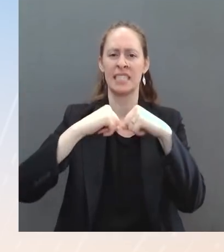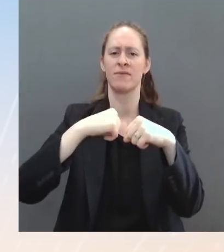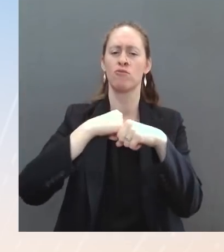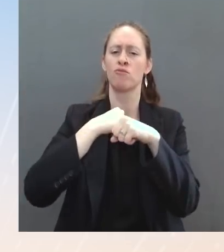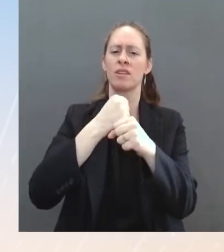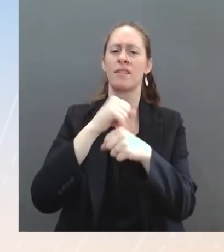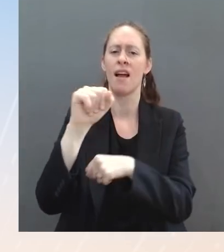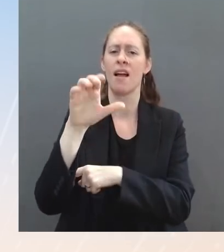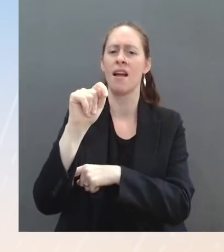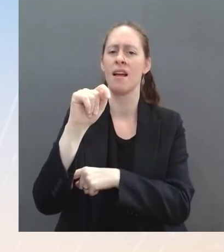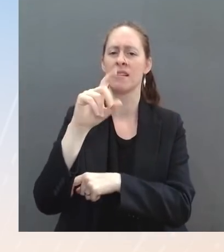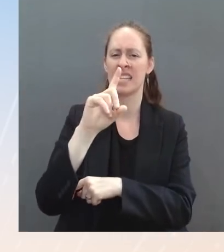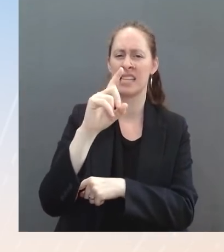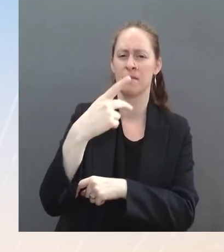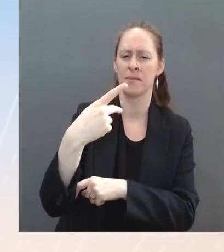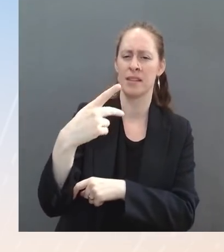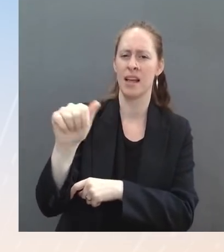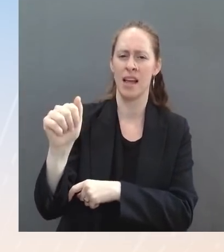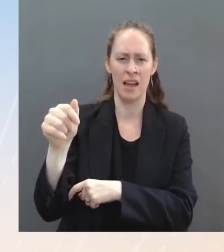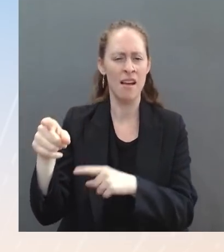So, the President took this action under Title 3